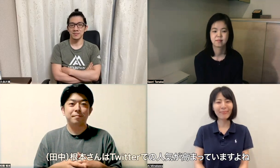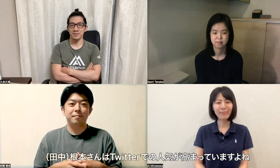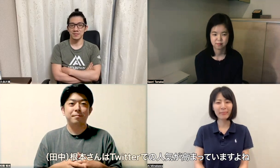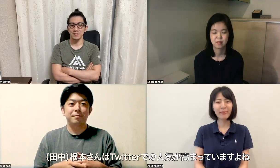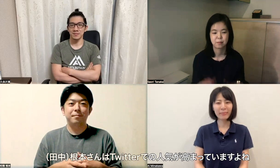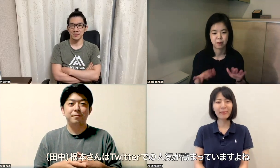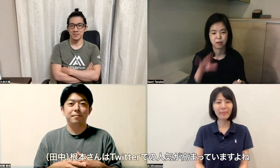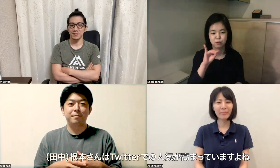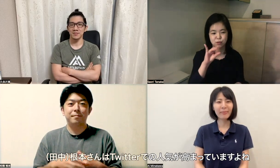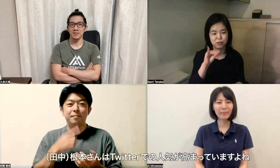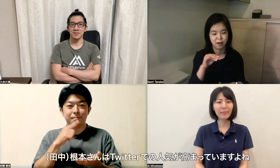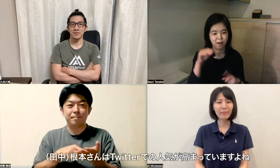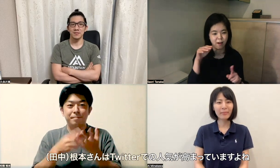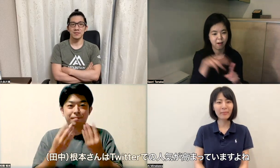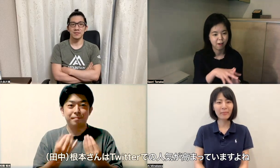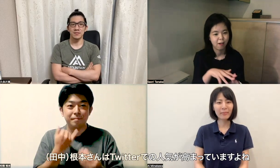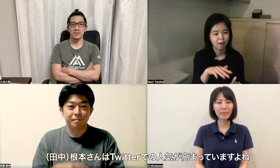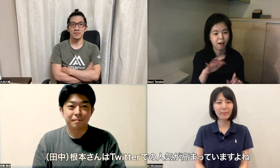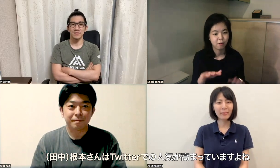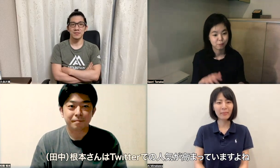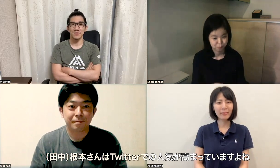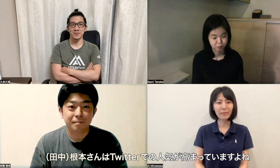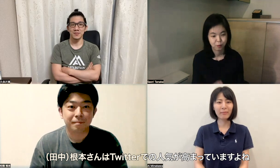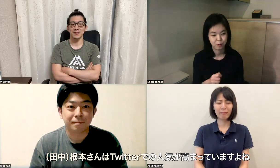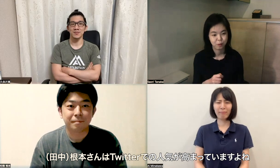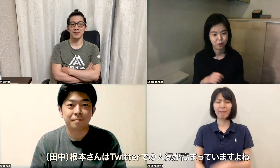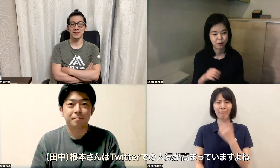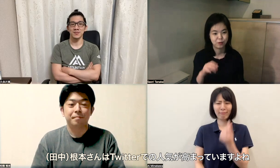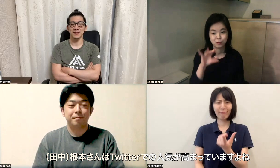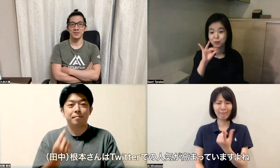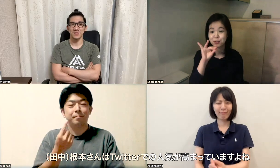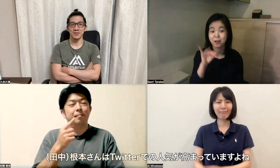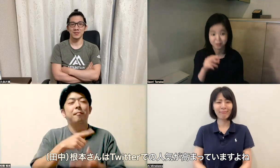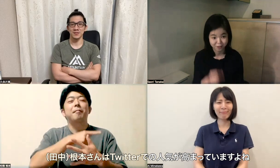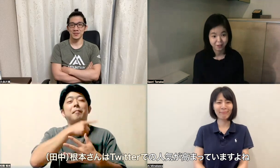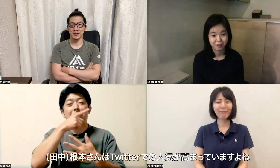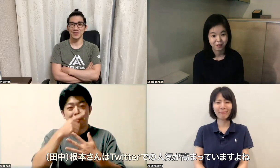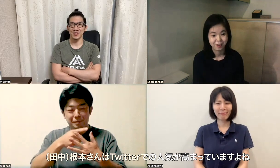(ST) You have many followers on Twitter, don’t you?